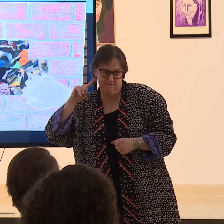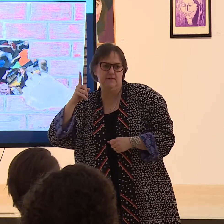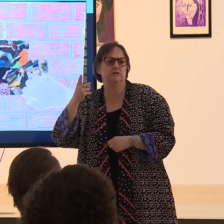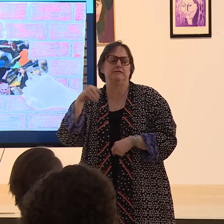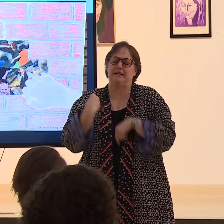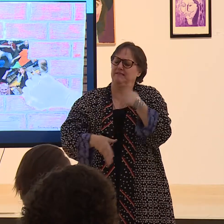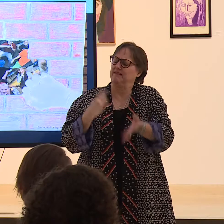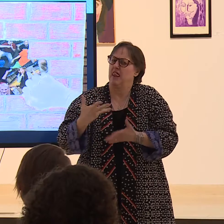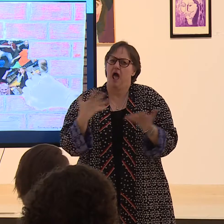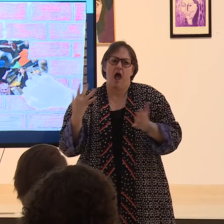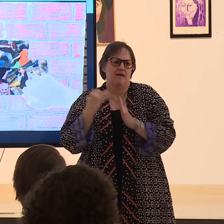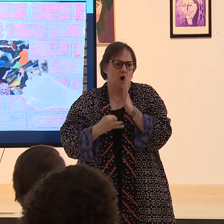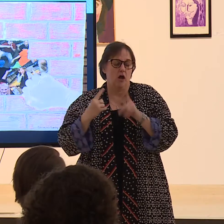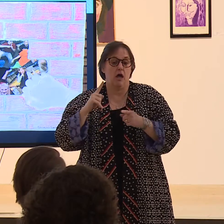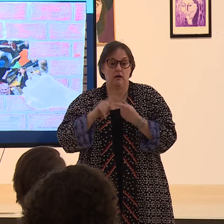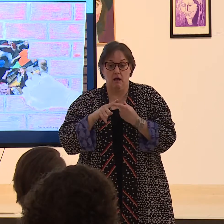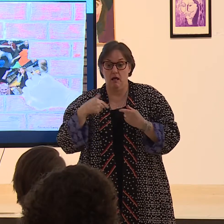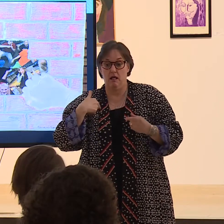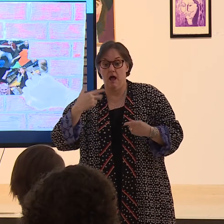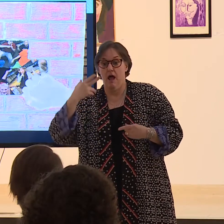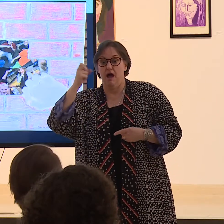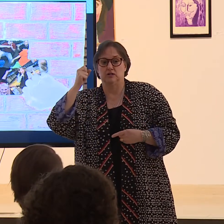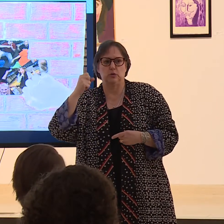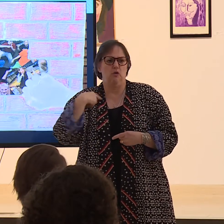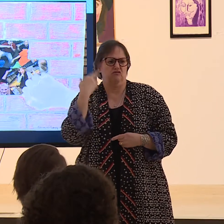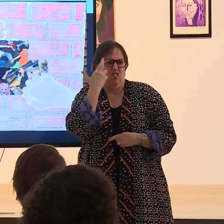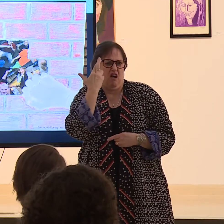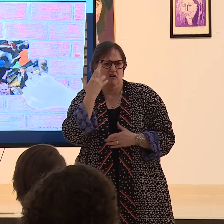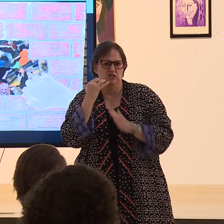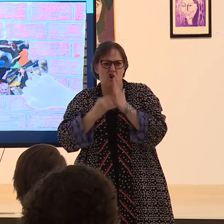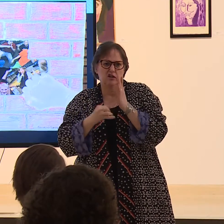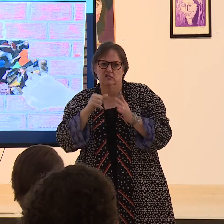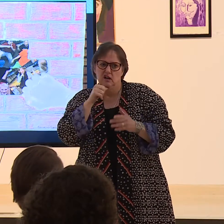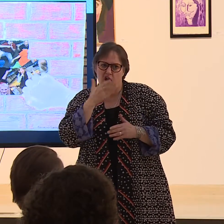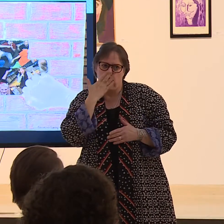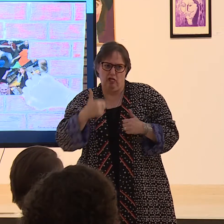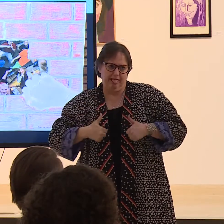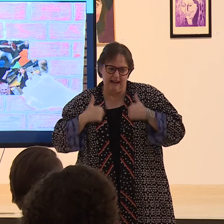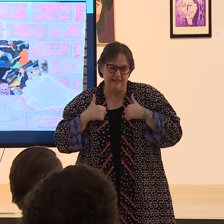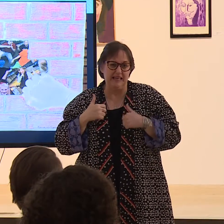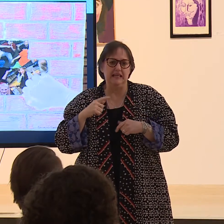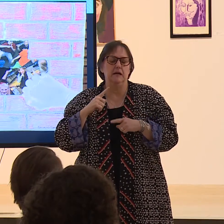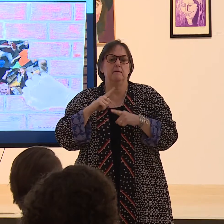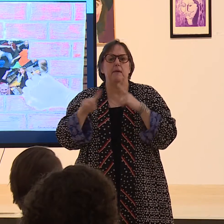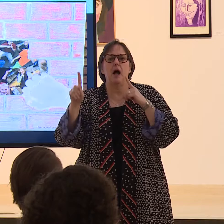gave me all kinds of art supplies when I was young. I realized, though, when I was older, that you can't really